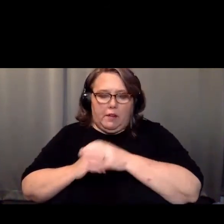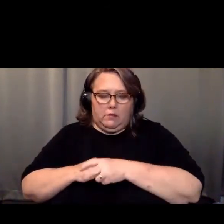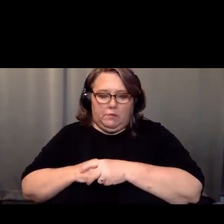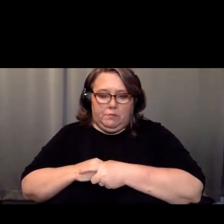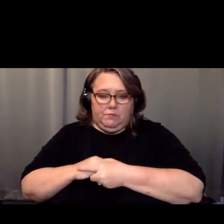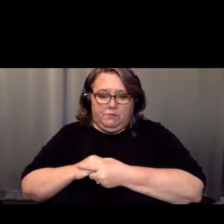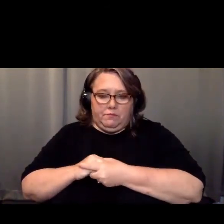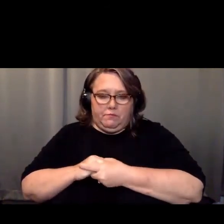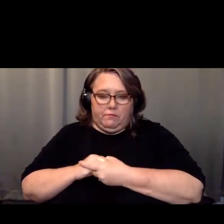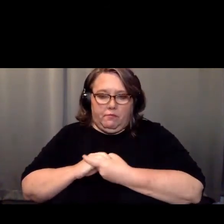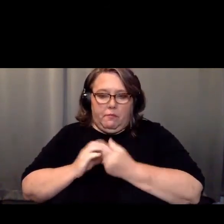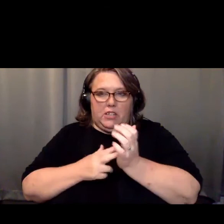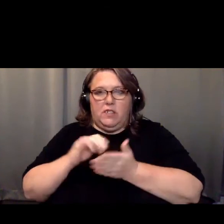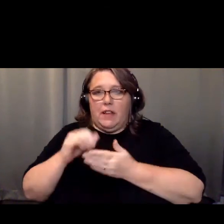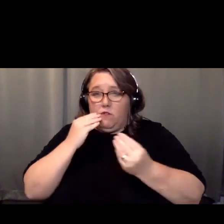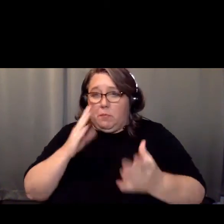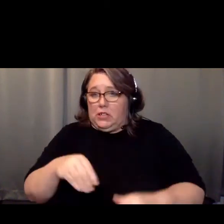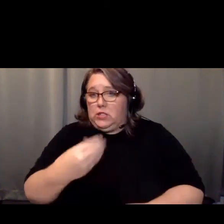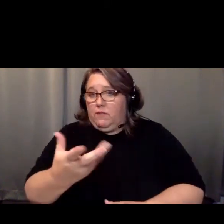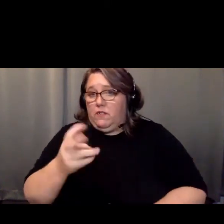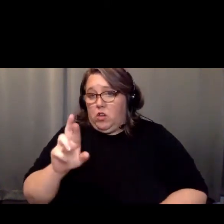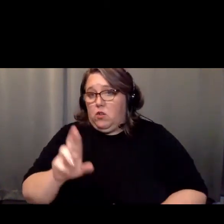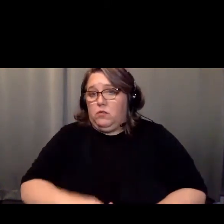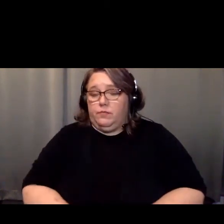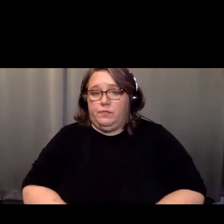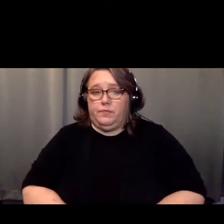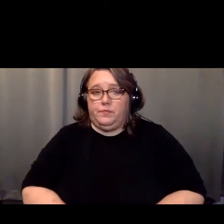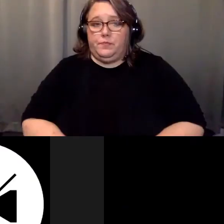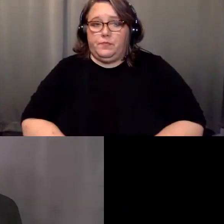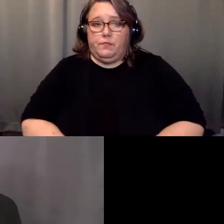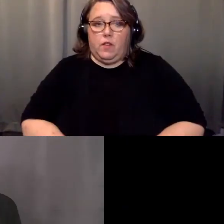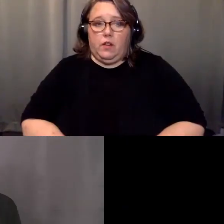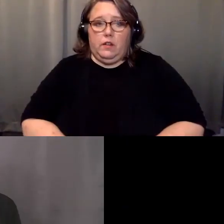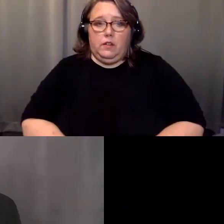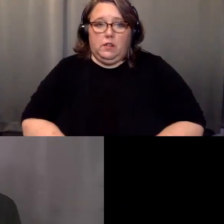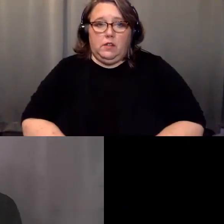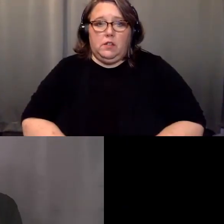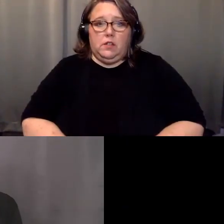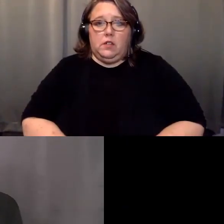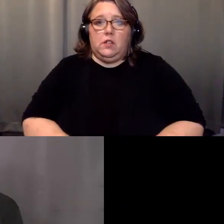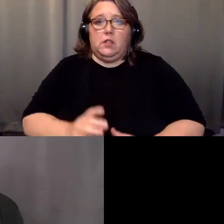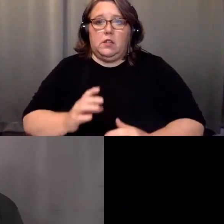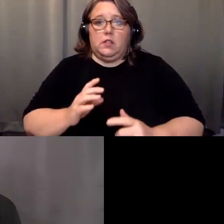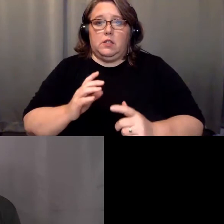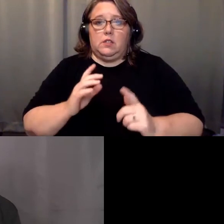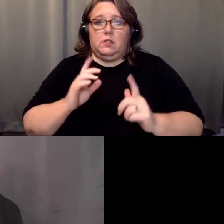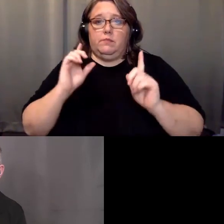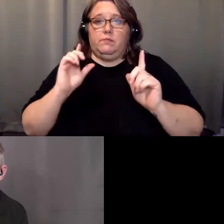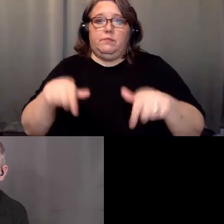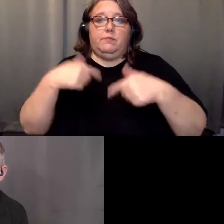make sure that that information is provided to vocational rehabilitation. And then, VR, the counselor,